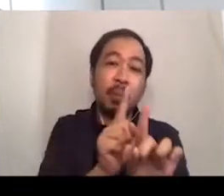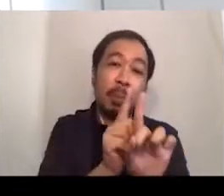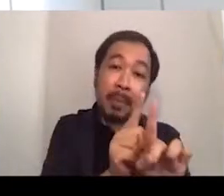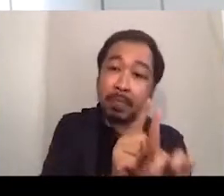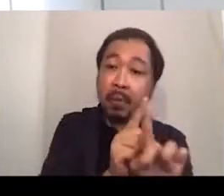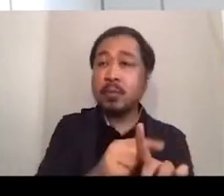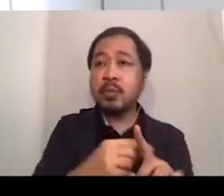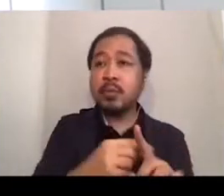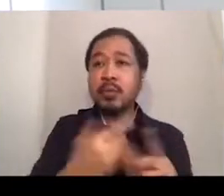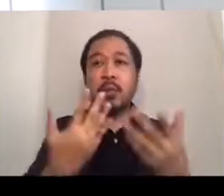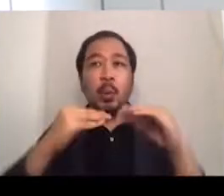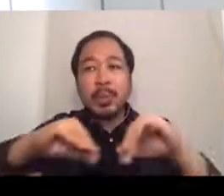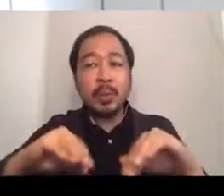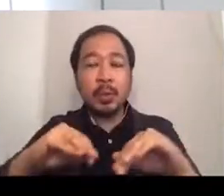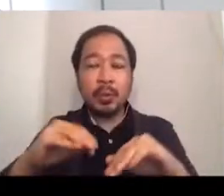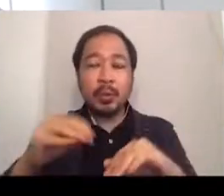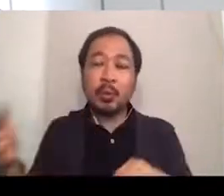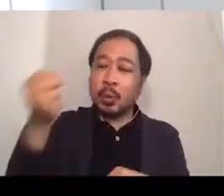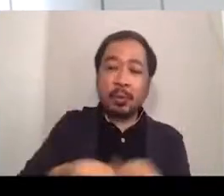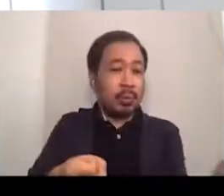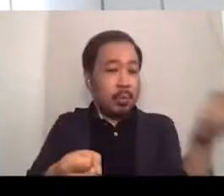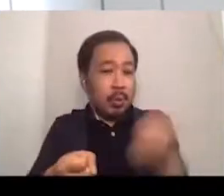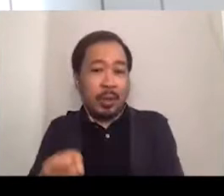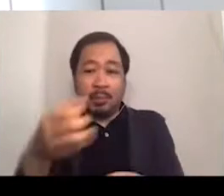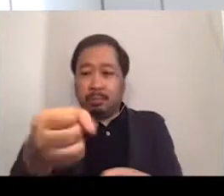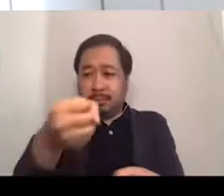On the side of social protection, under the CSSA,